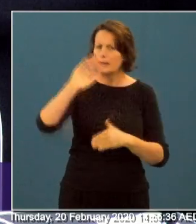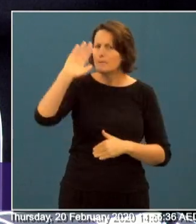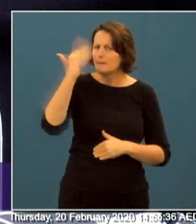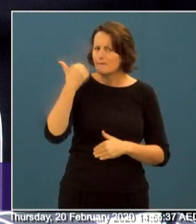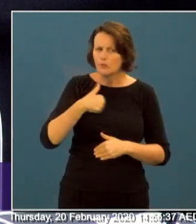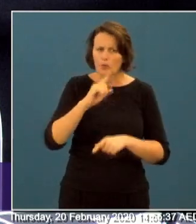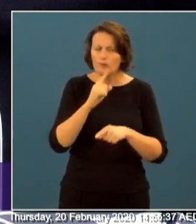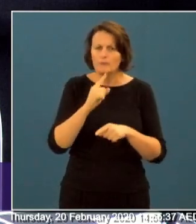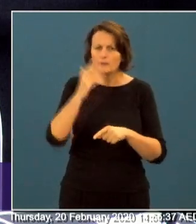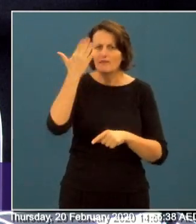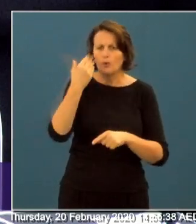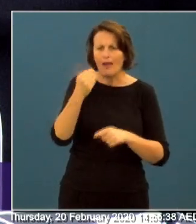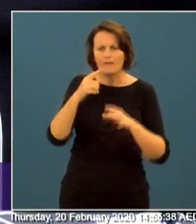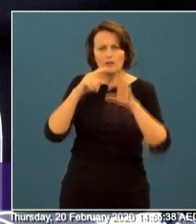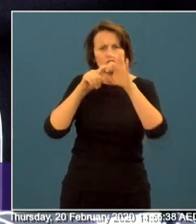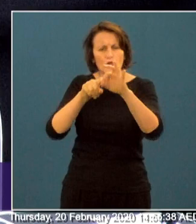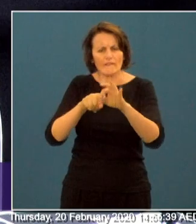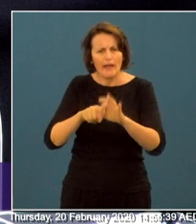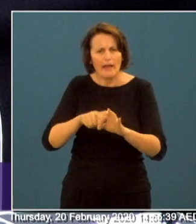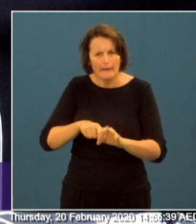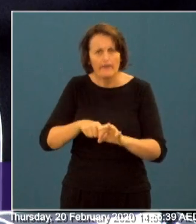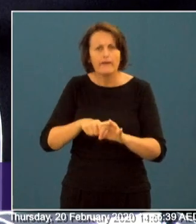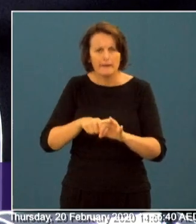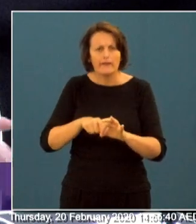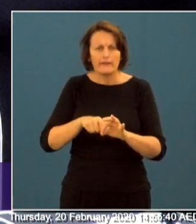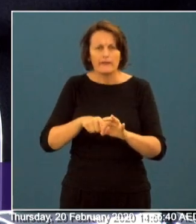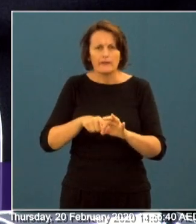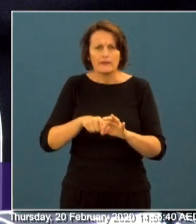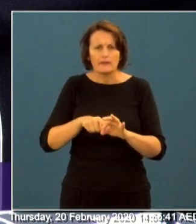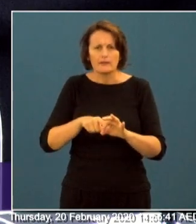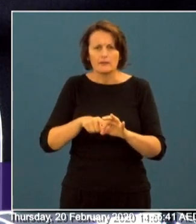as part of the ACI ID Network — preparation that led up to that.